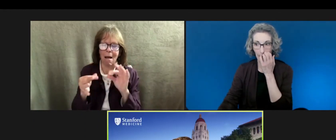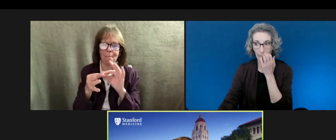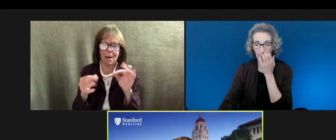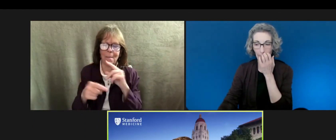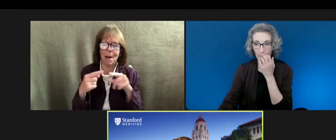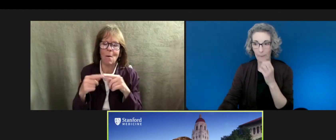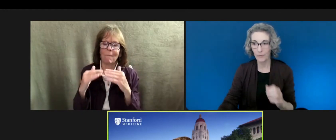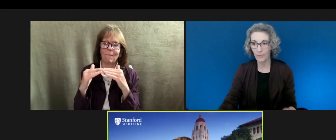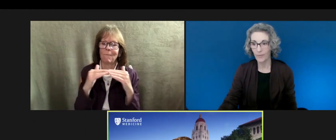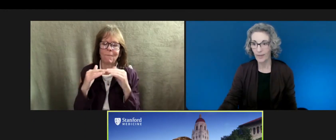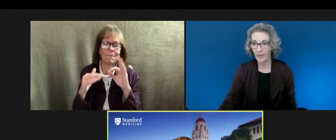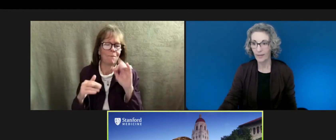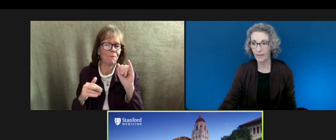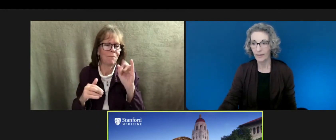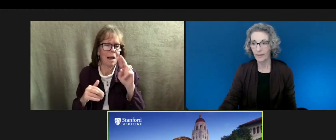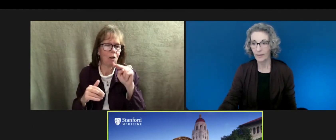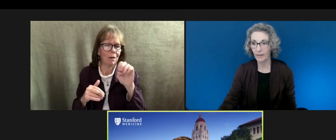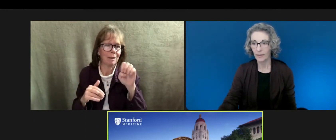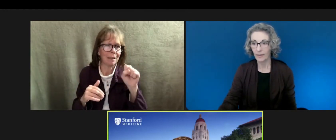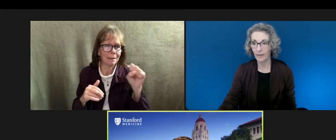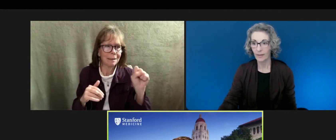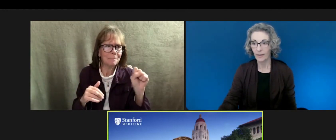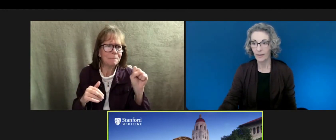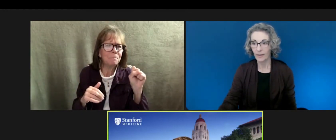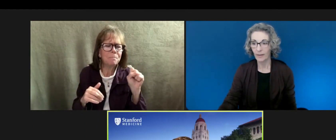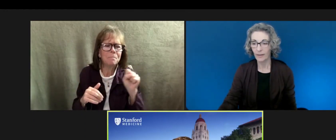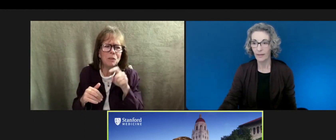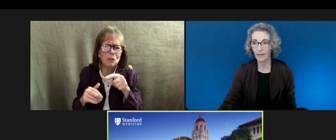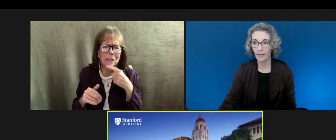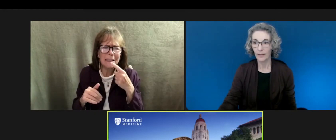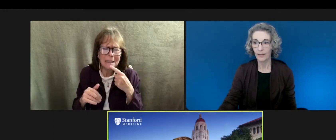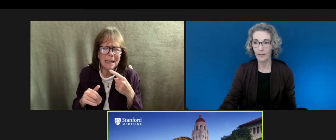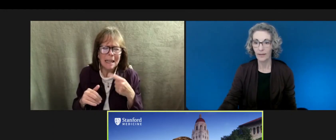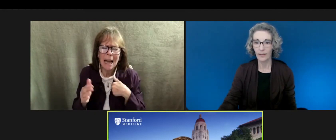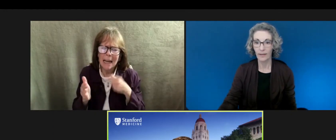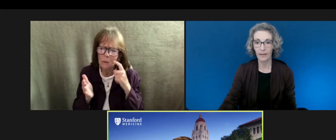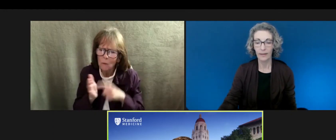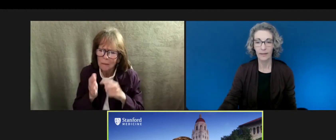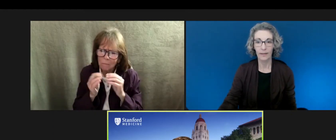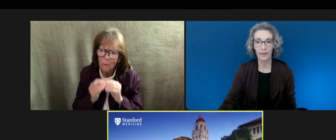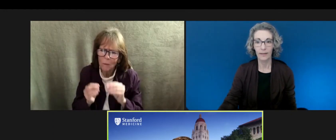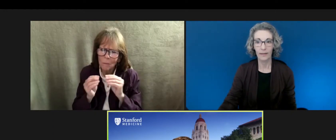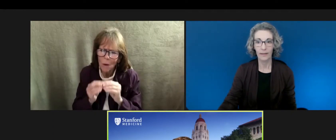And she says, I increasingly find that the ubiquitous burnout and